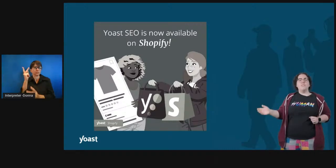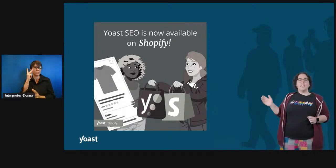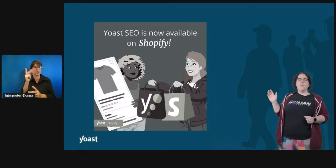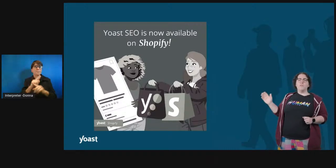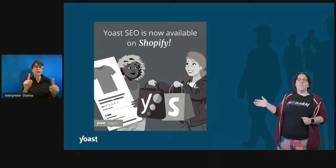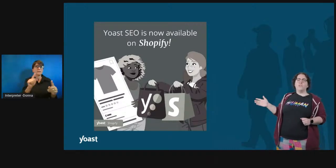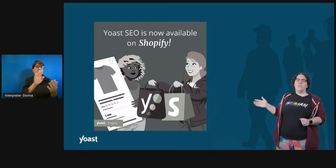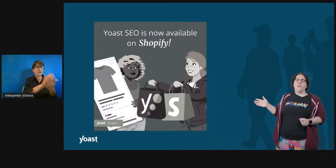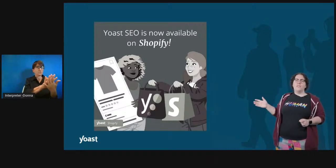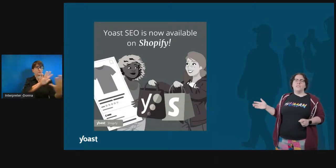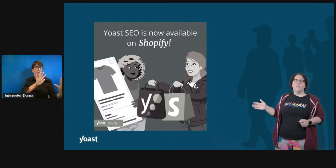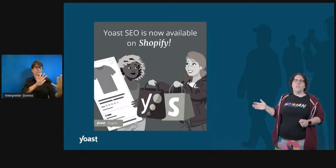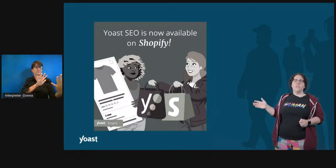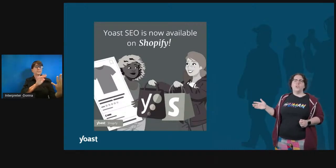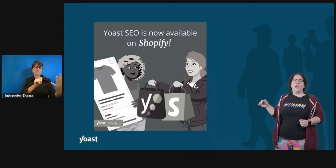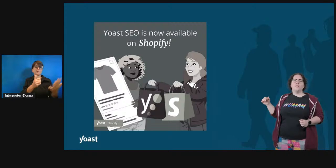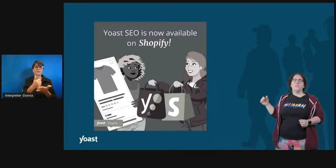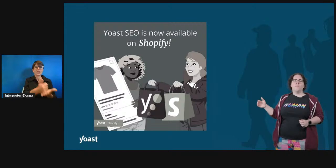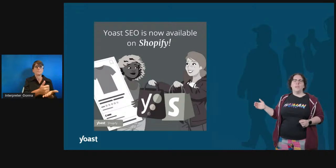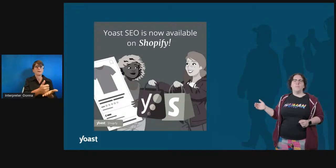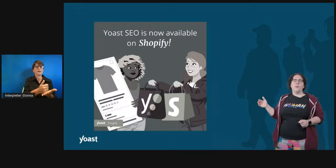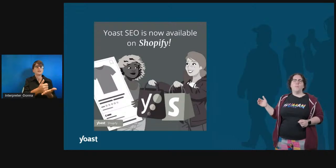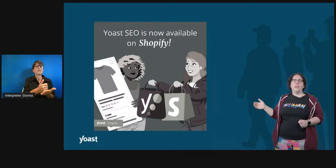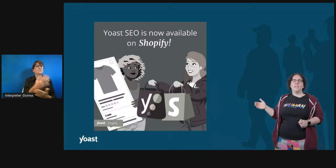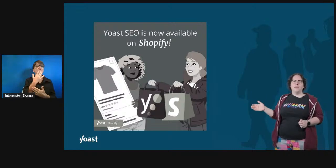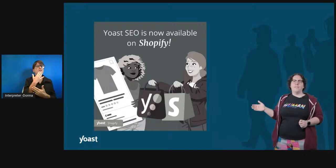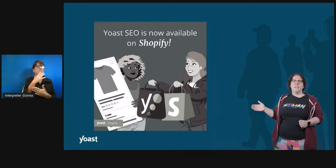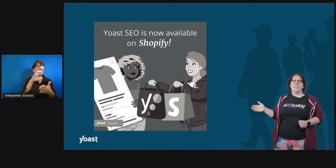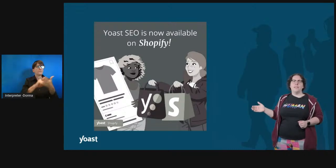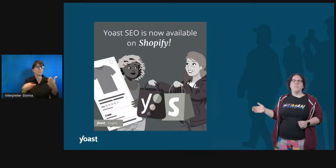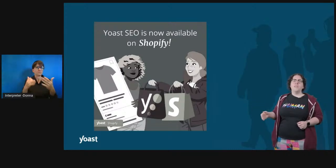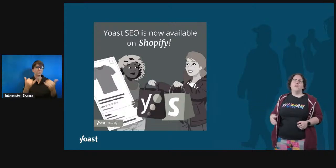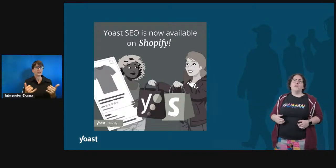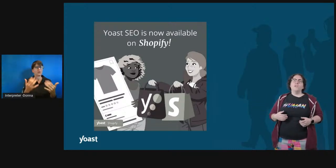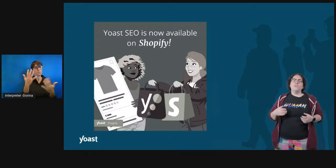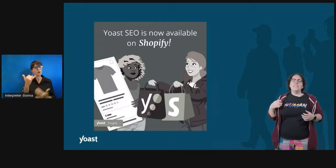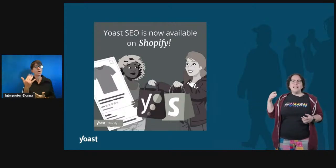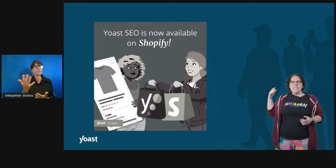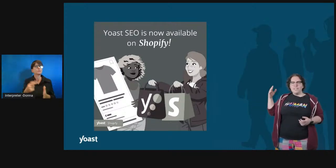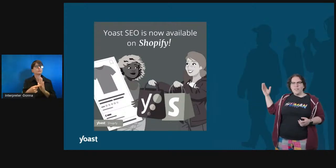people see images the same way that a person with 2020 vision sees them. Think about contrast can help.